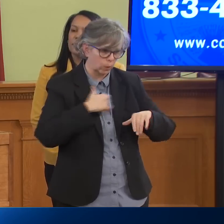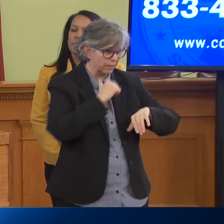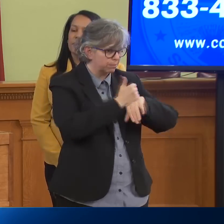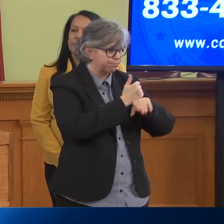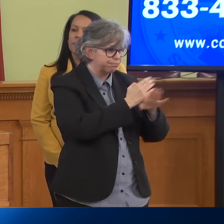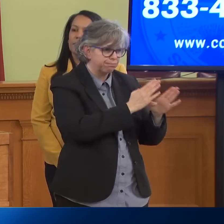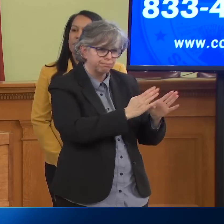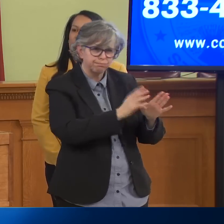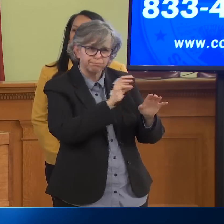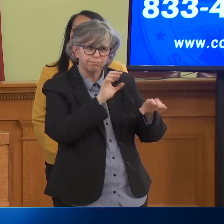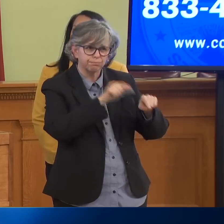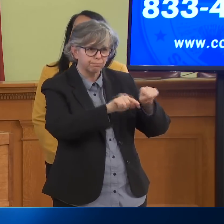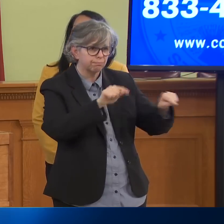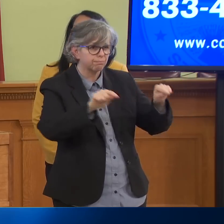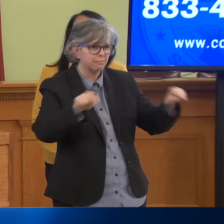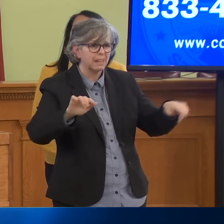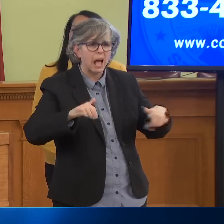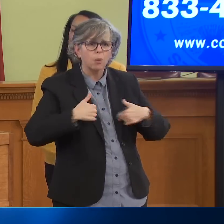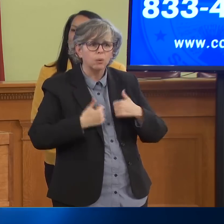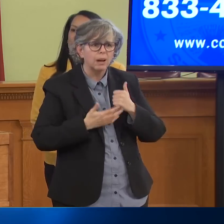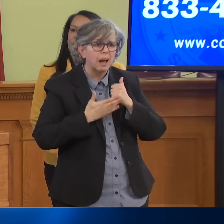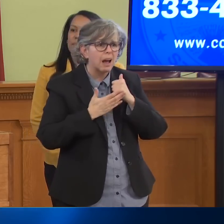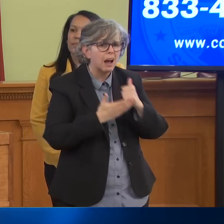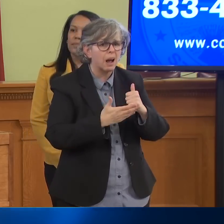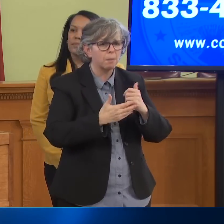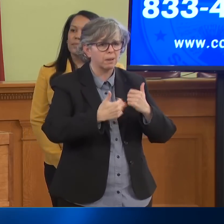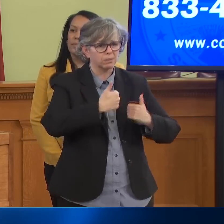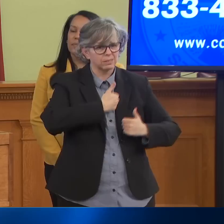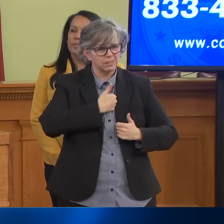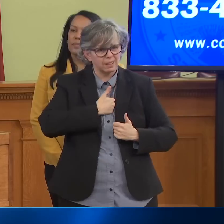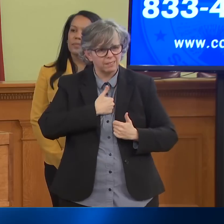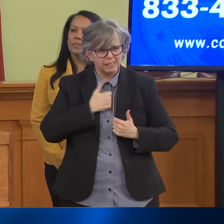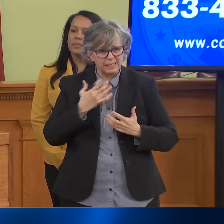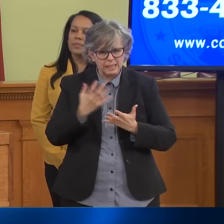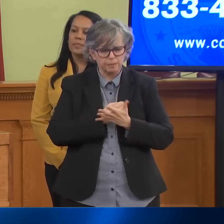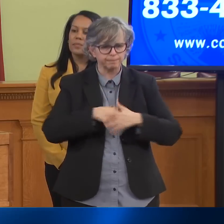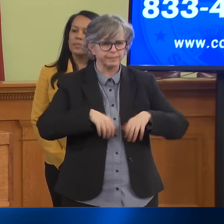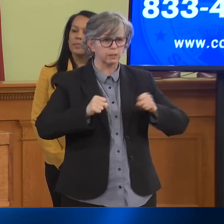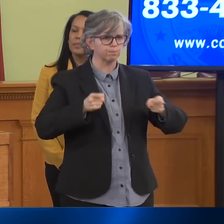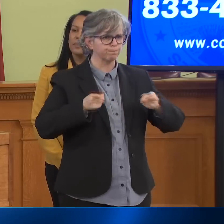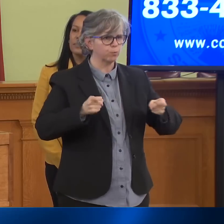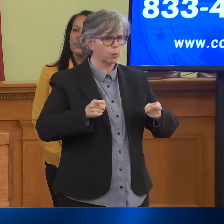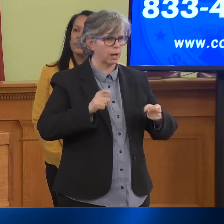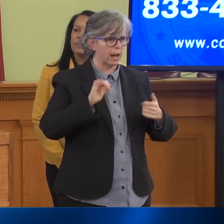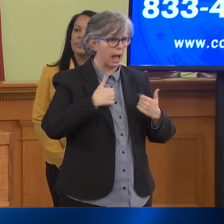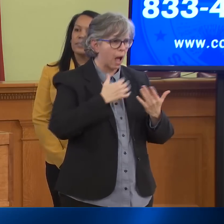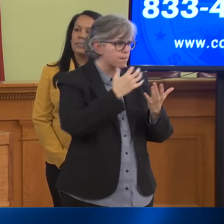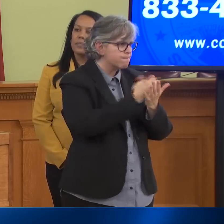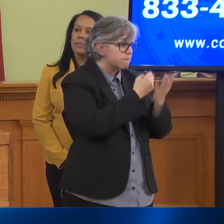I WANT TO SHARE SOME THINGS THAT OUR TEAM, MENTAL HEALTH AND ADDICTION PREVENTION PROFESSIONALS, HAVE PUT IN